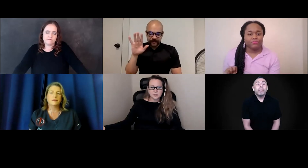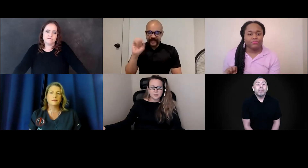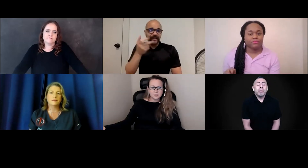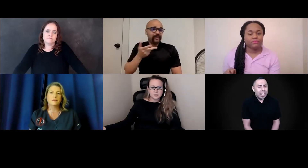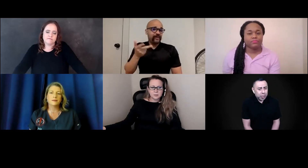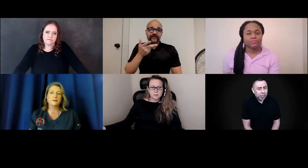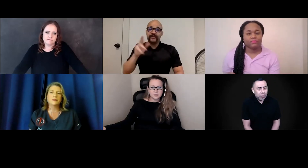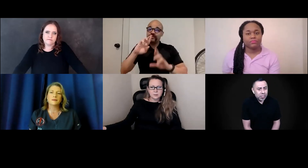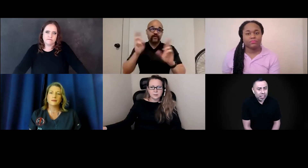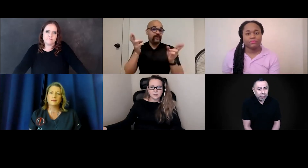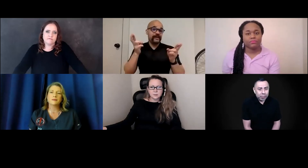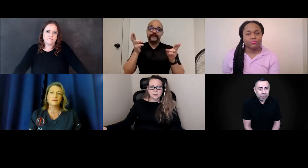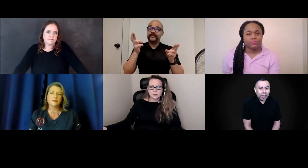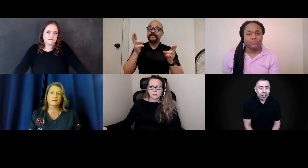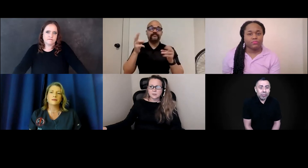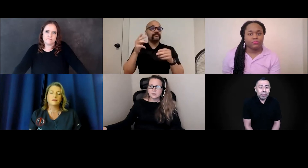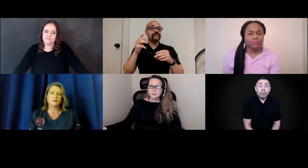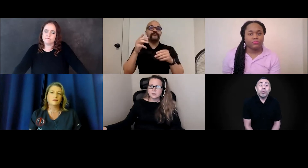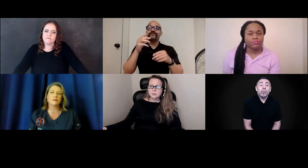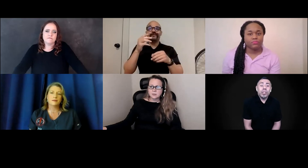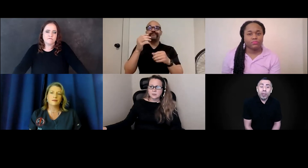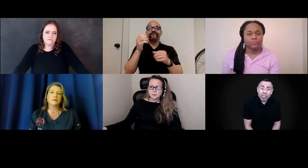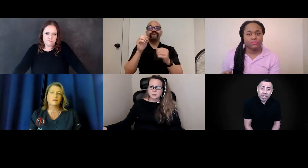But back to what I was saying.